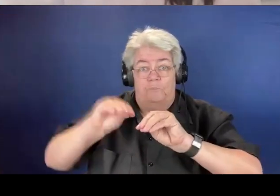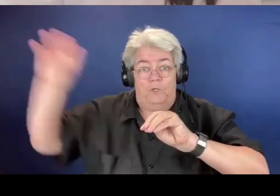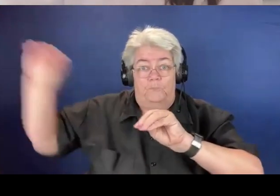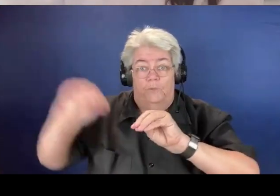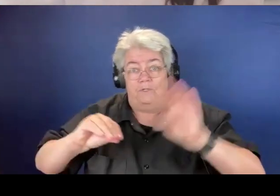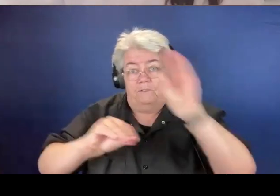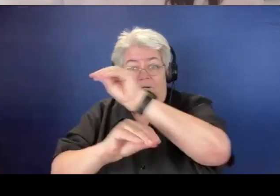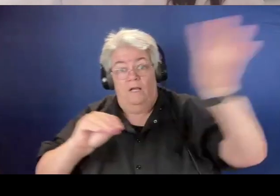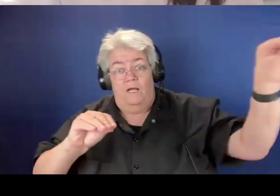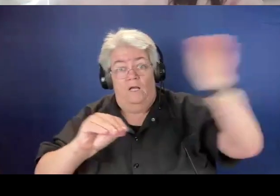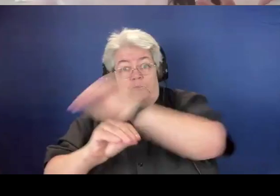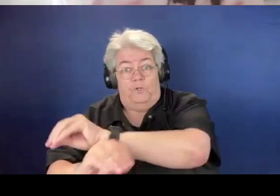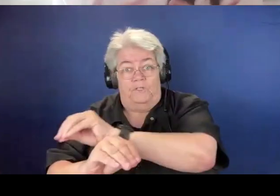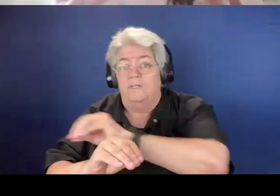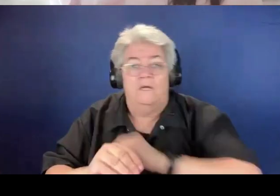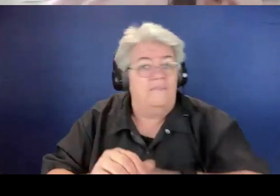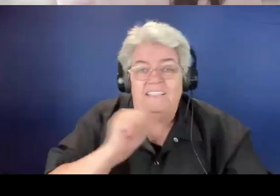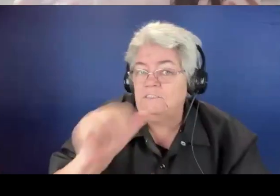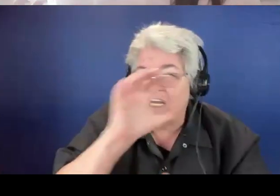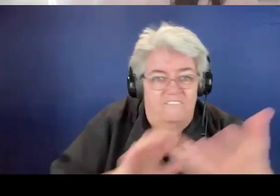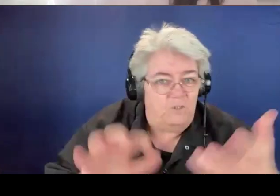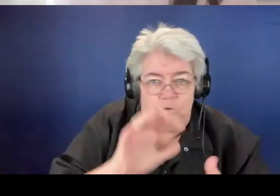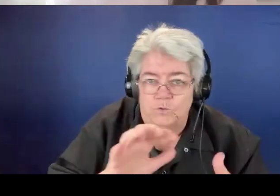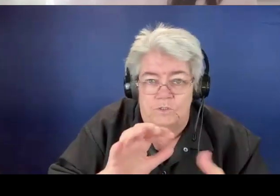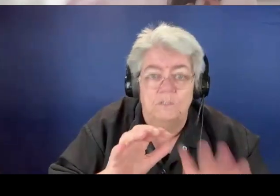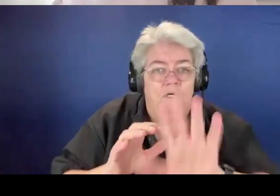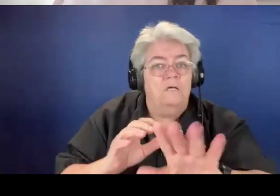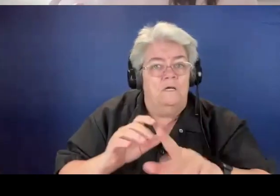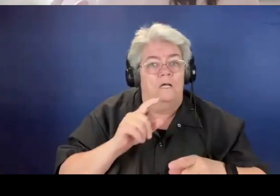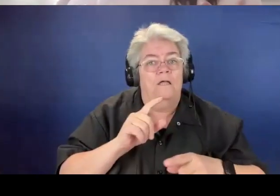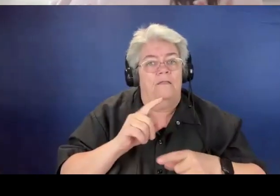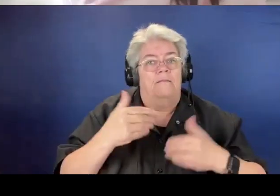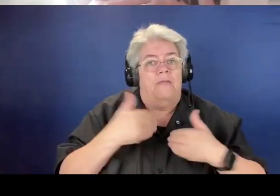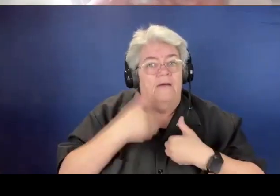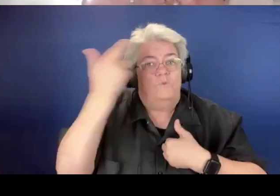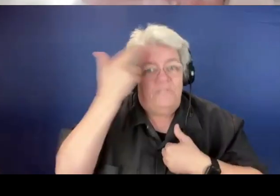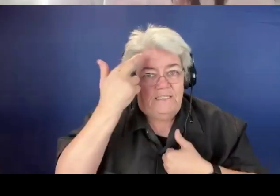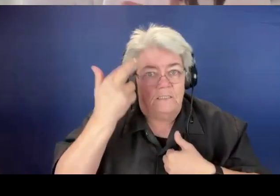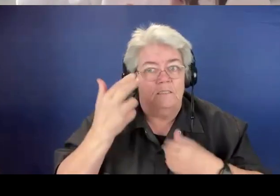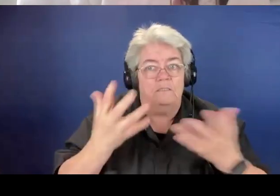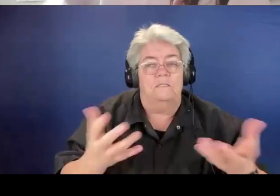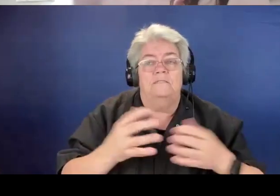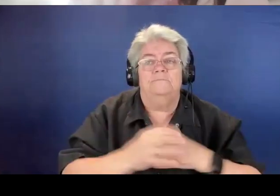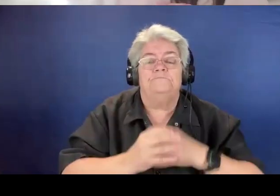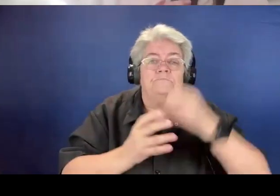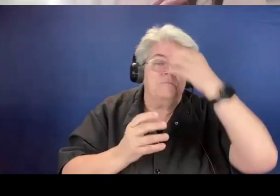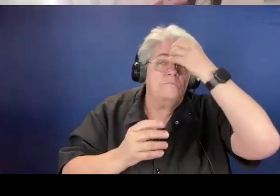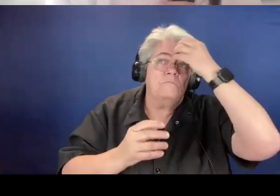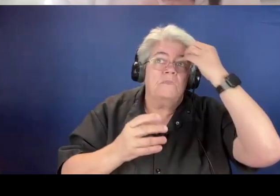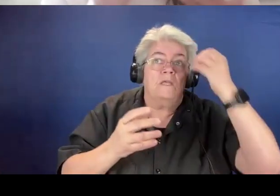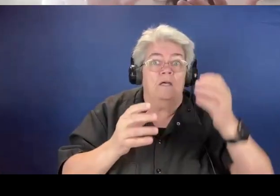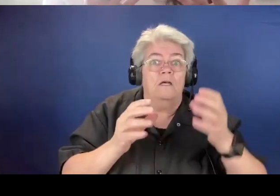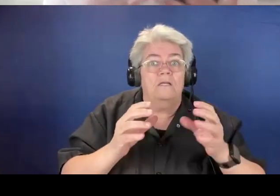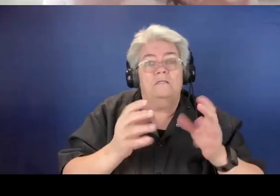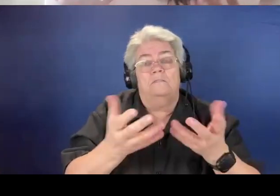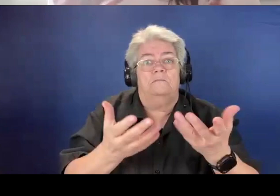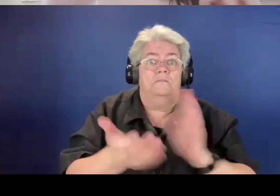development and bilingual children actually have good reasons to code mix. So, when I was reflecting on this statement, I was like, what do we mean